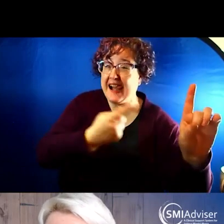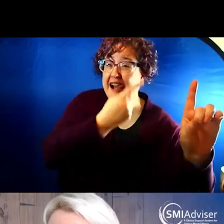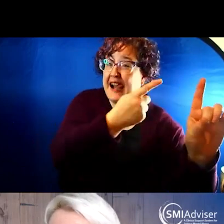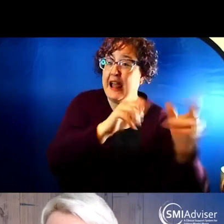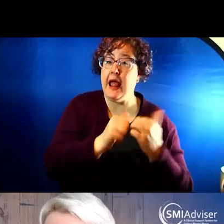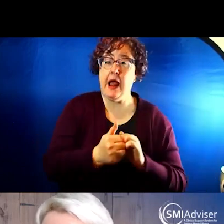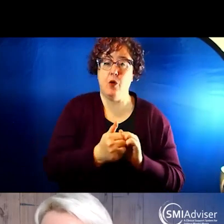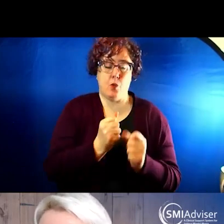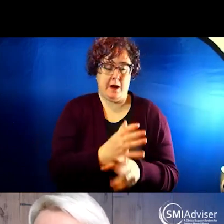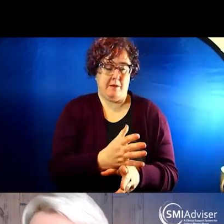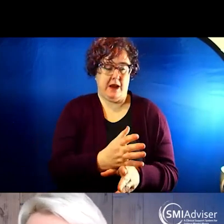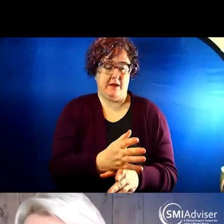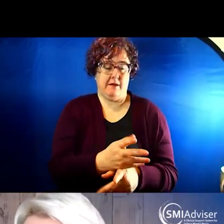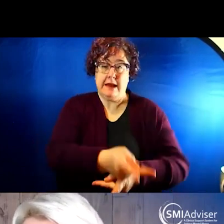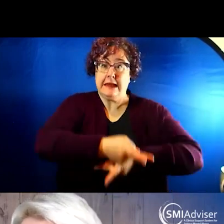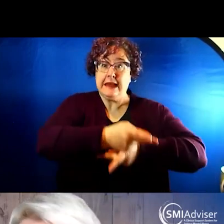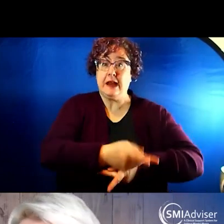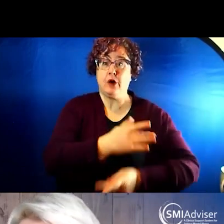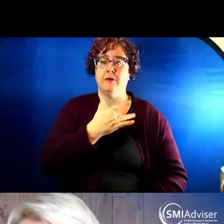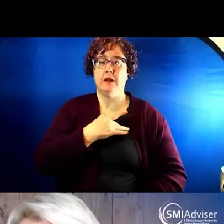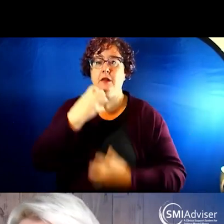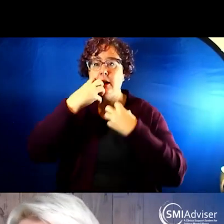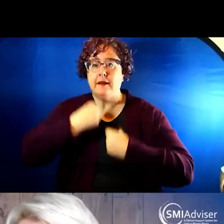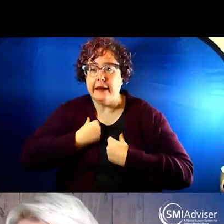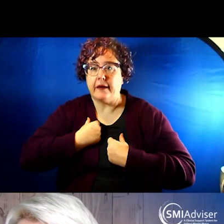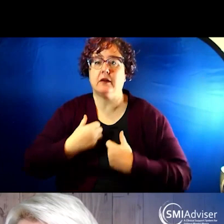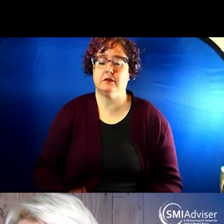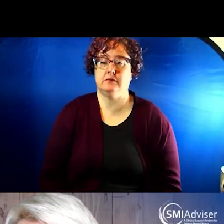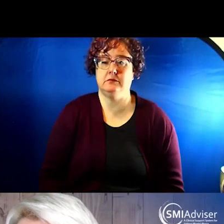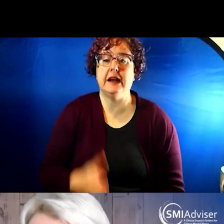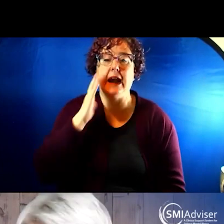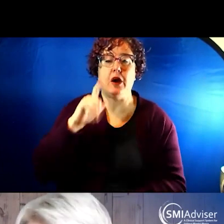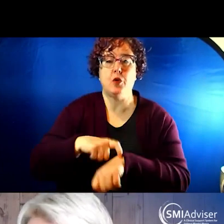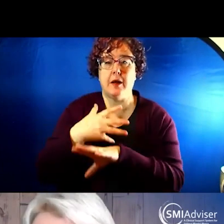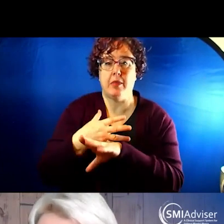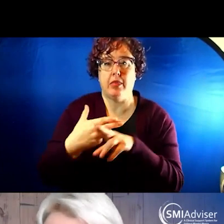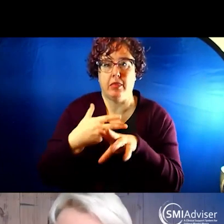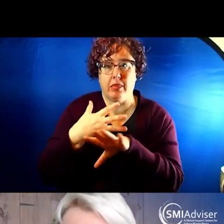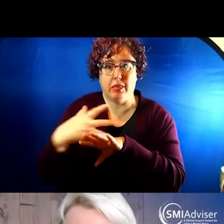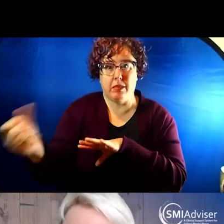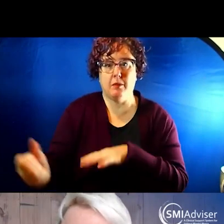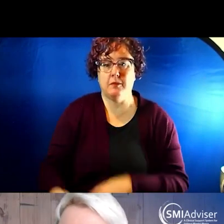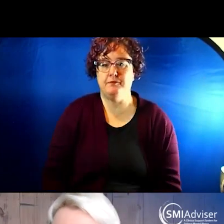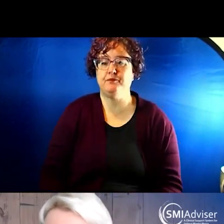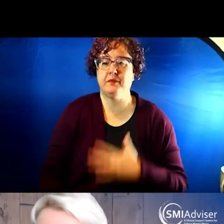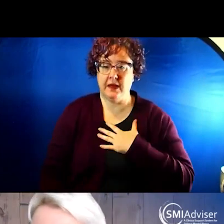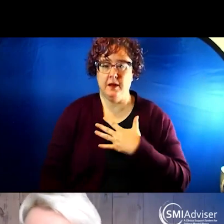YEAH. ABSOLUTELY. I KNOW THAT WE ARE SHORT ON TIME. I WILL BE QUICK. WE GOT IT.